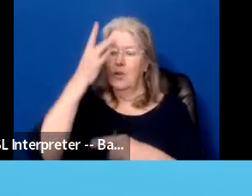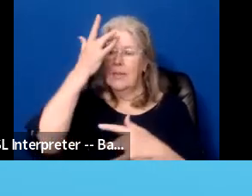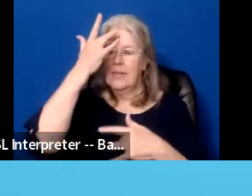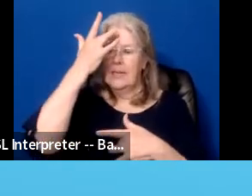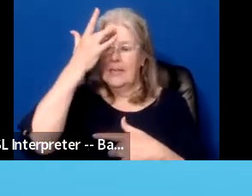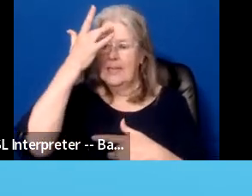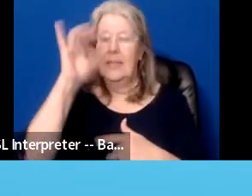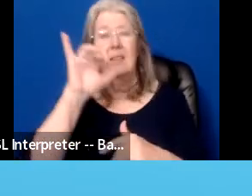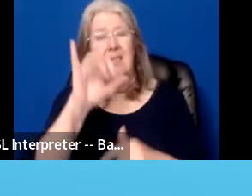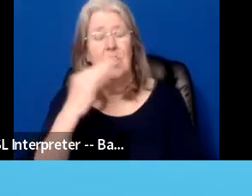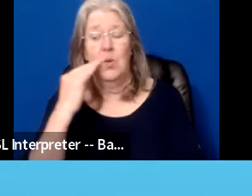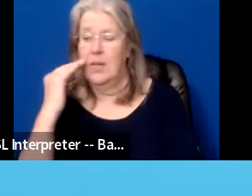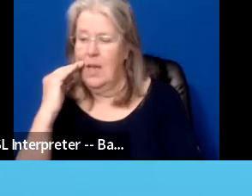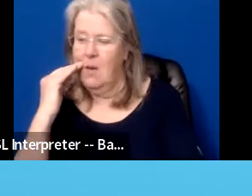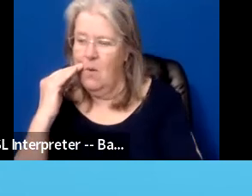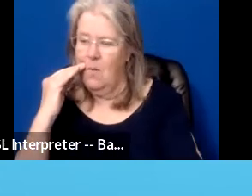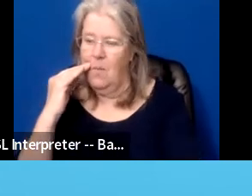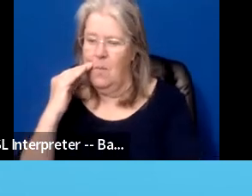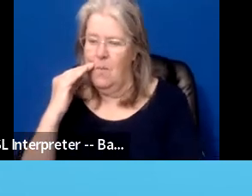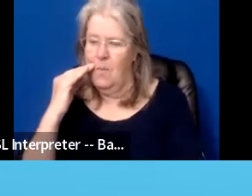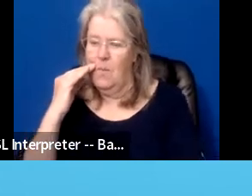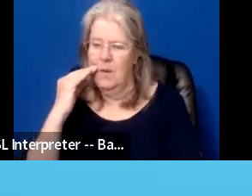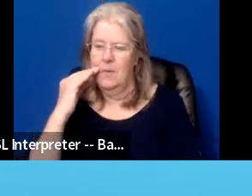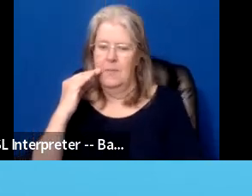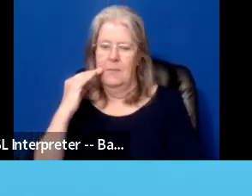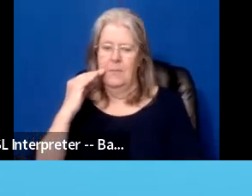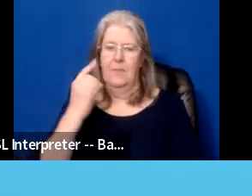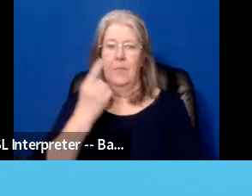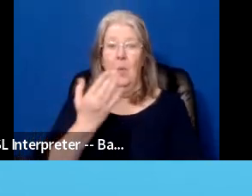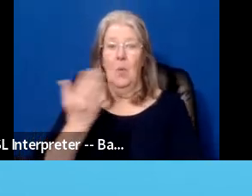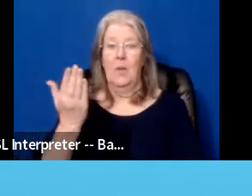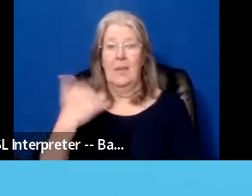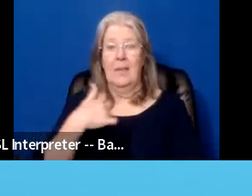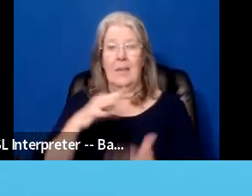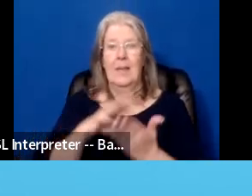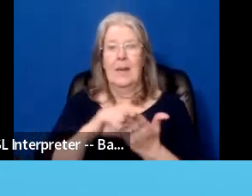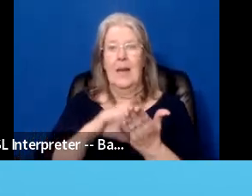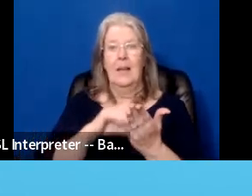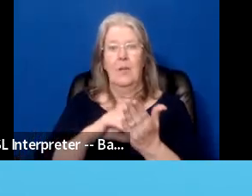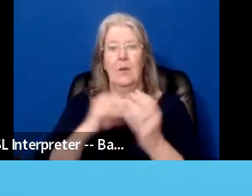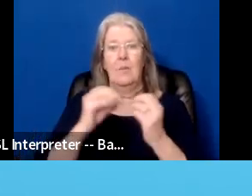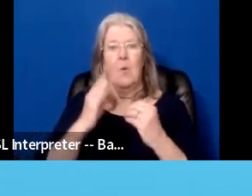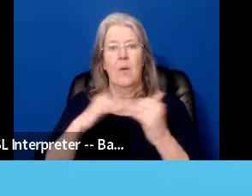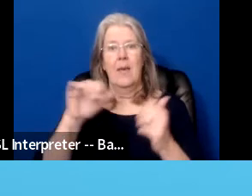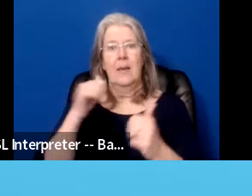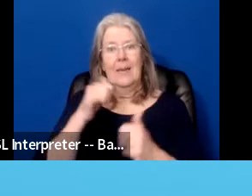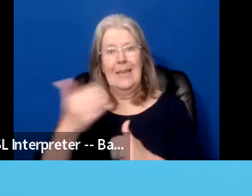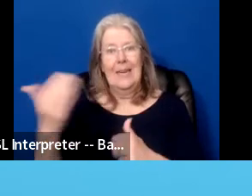I think that one of the things that I've learned more than anything else during this pandemic